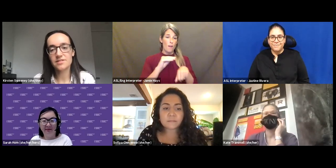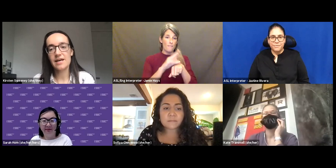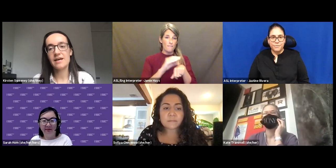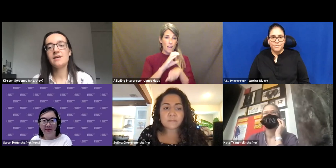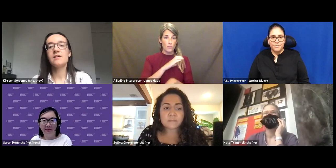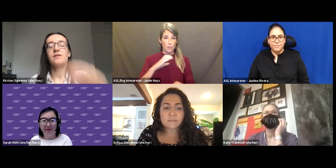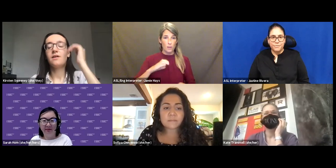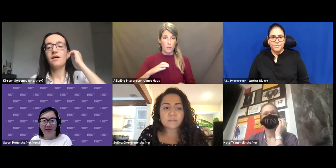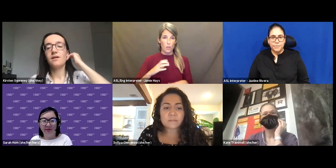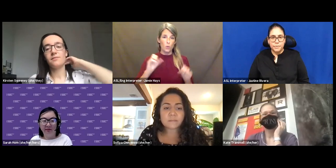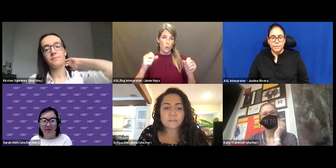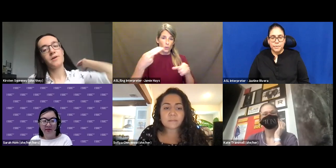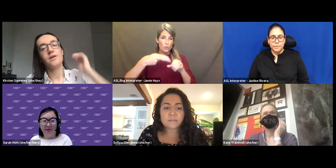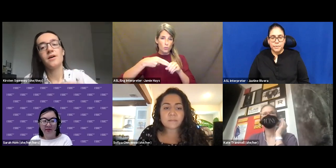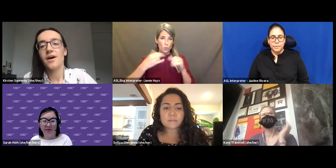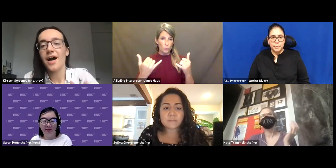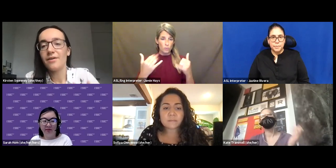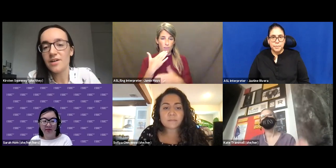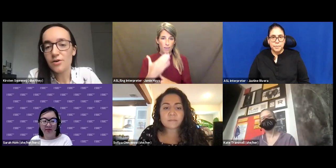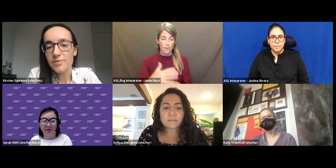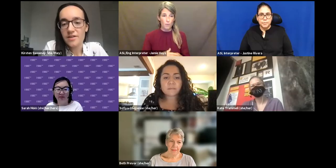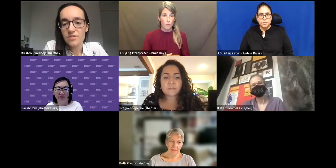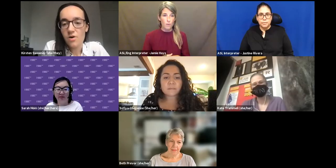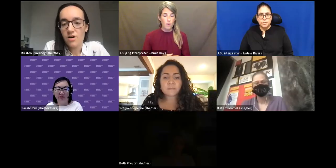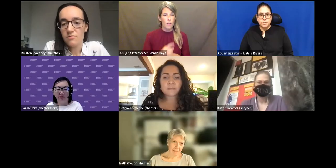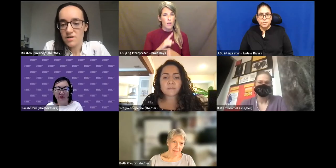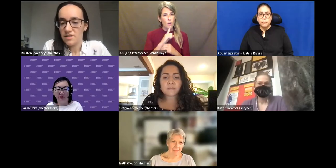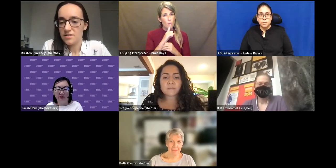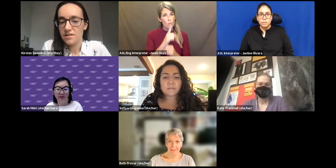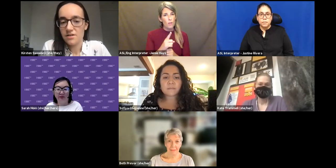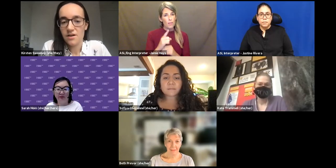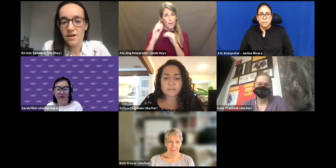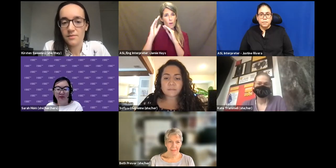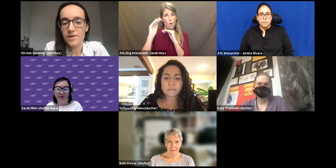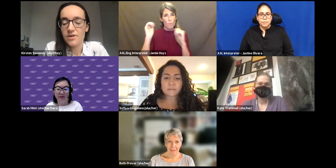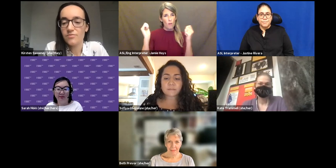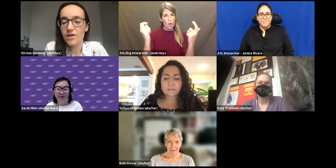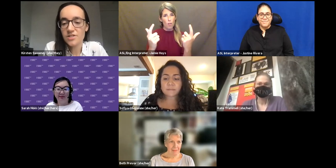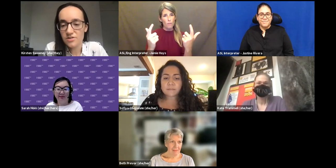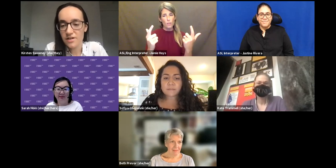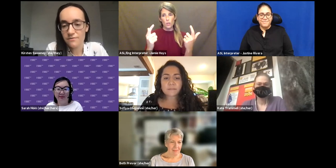today. I really hope that you all will consider registering